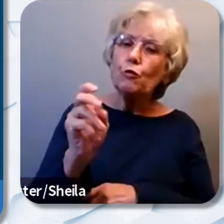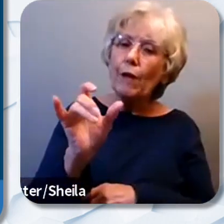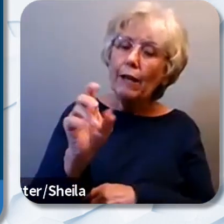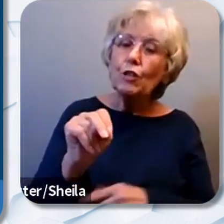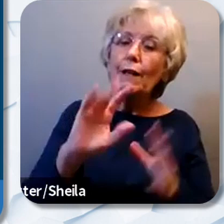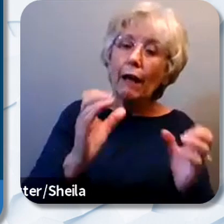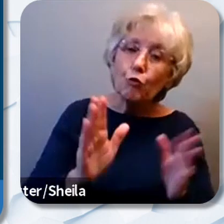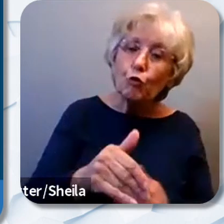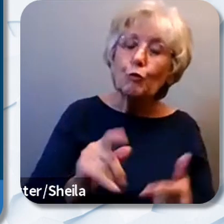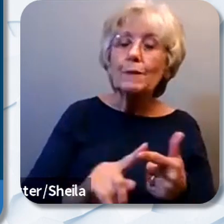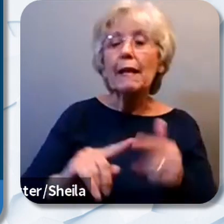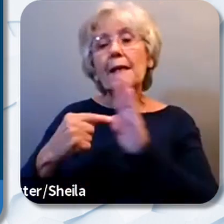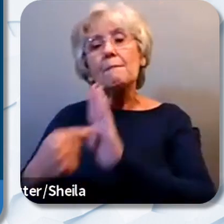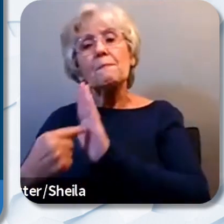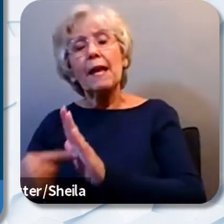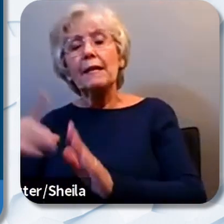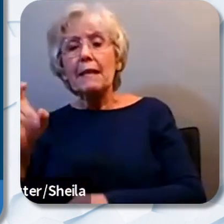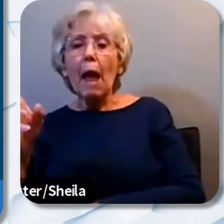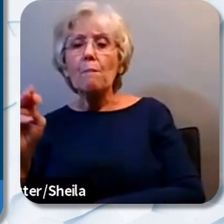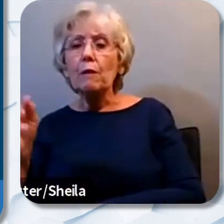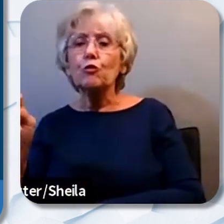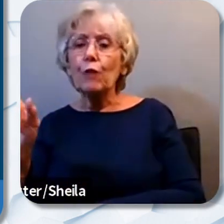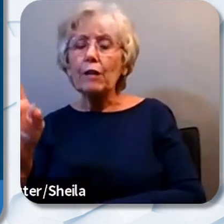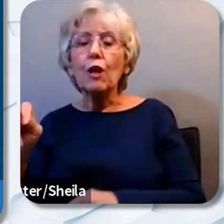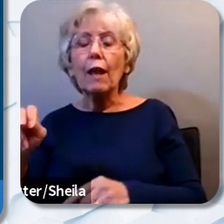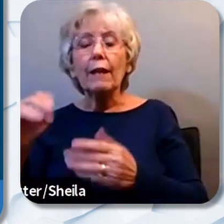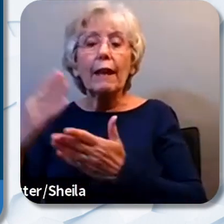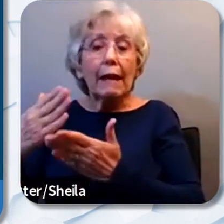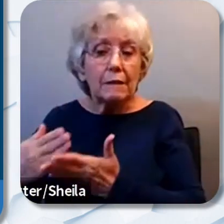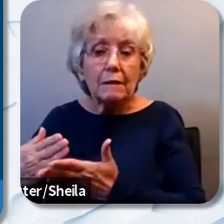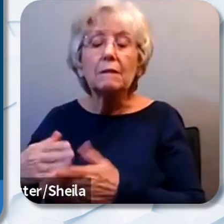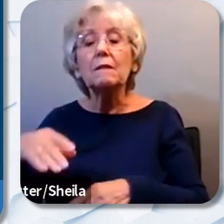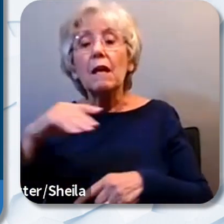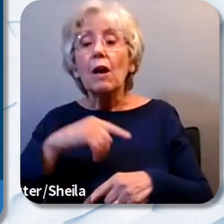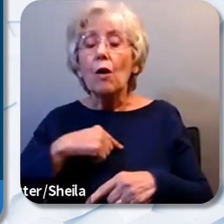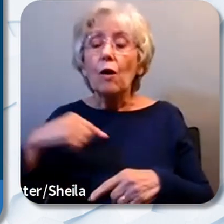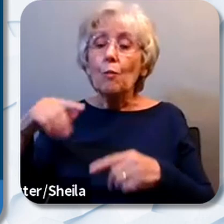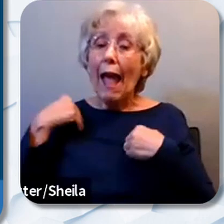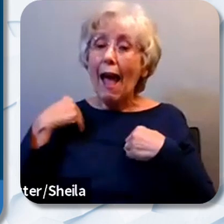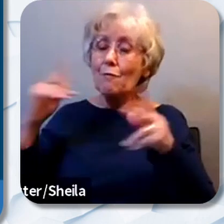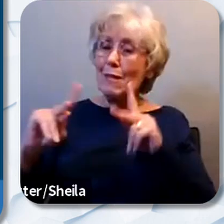and someone located in their area or have a. Peer school that they can lean on and pop into their